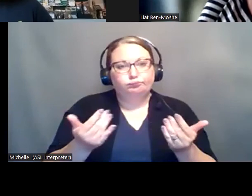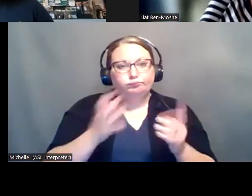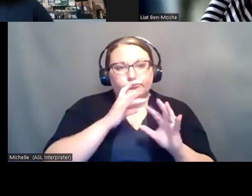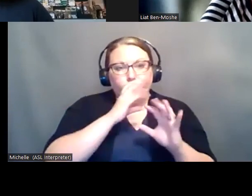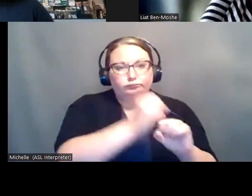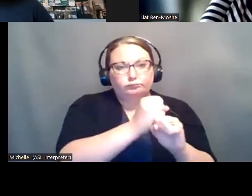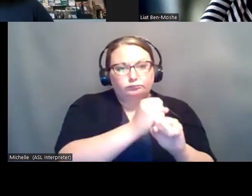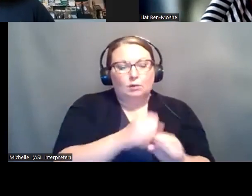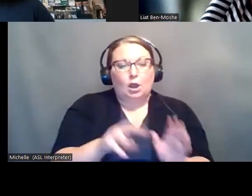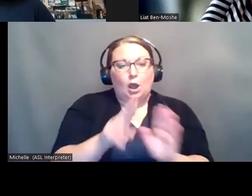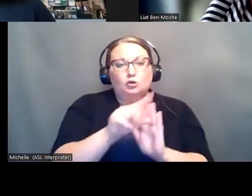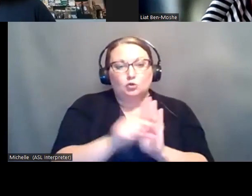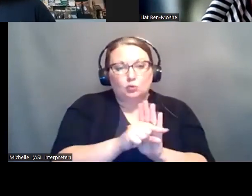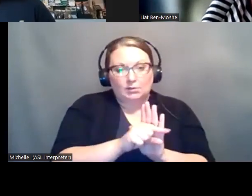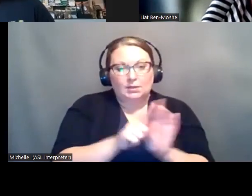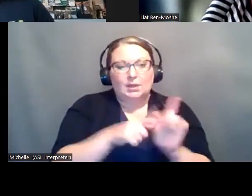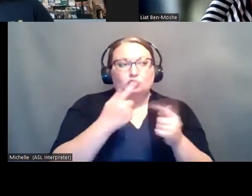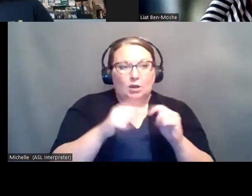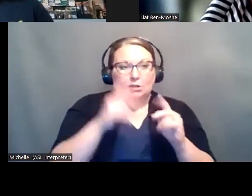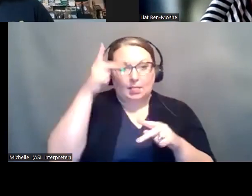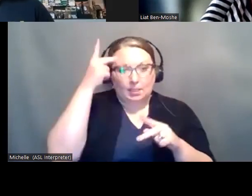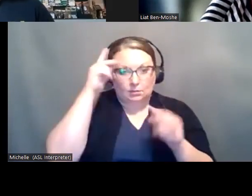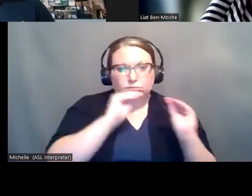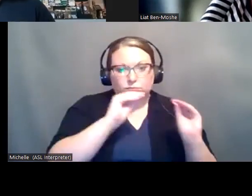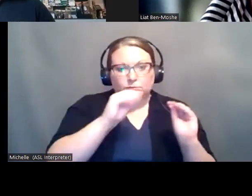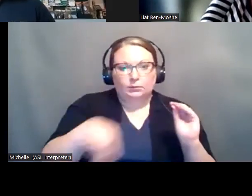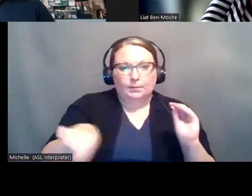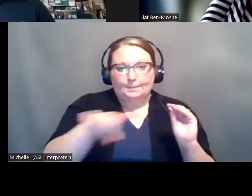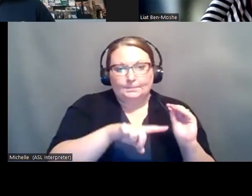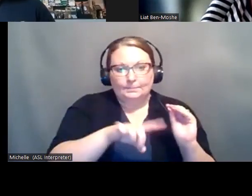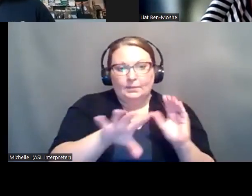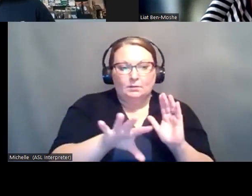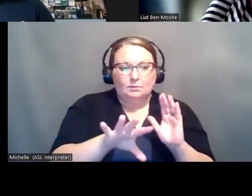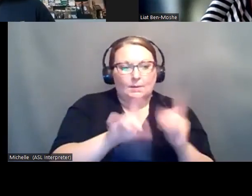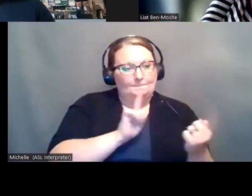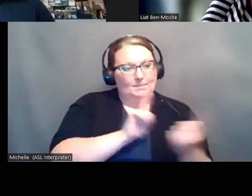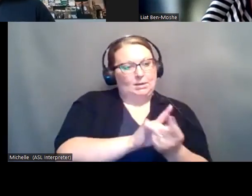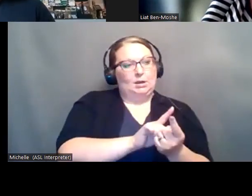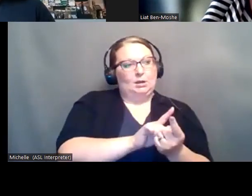and then trying to politicize them. Finding them where they're at and trying to politicize them.